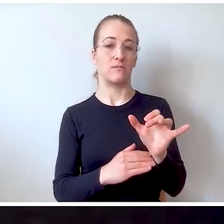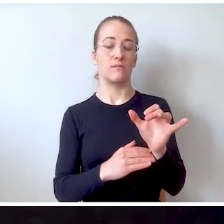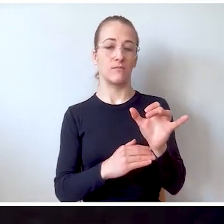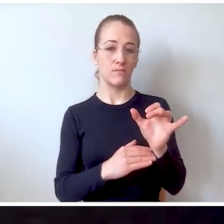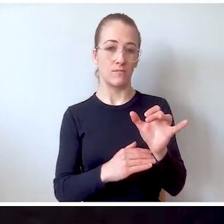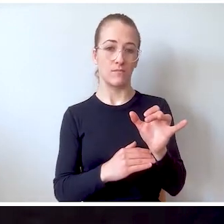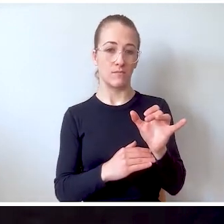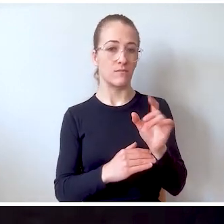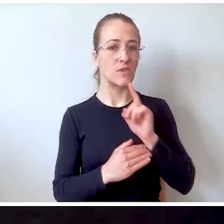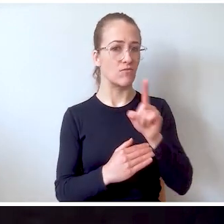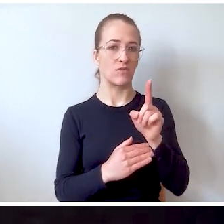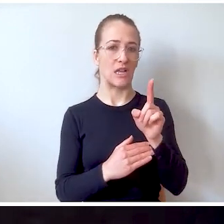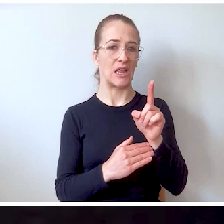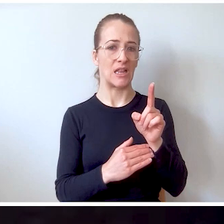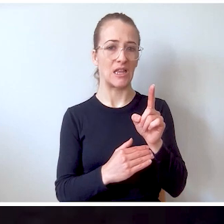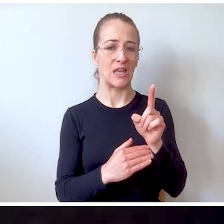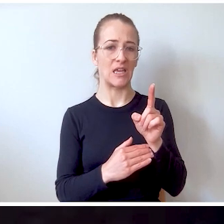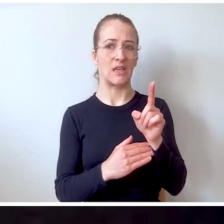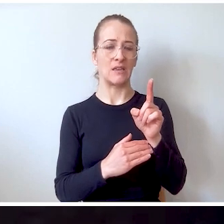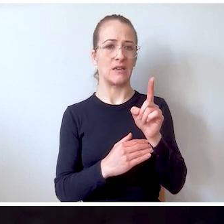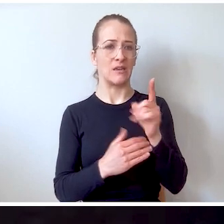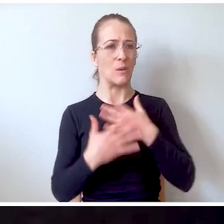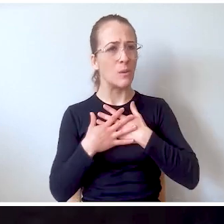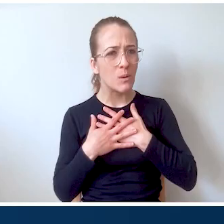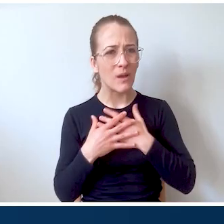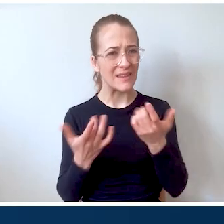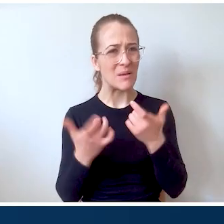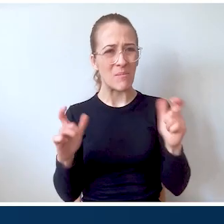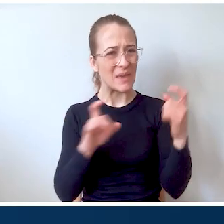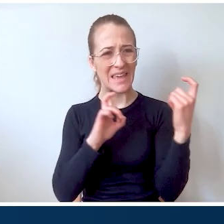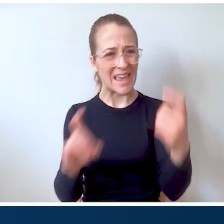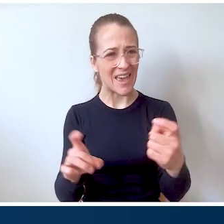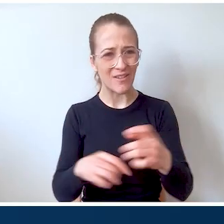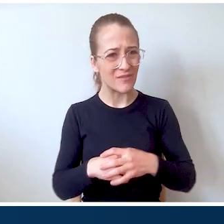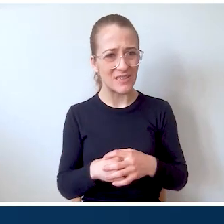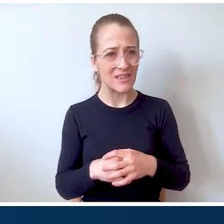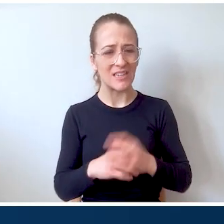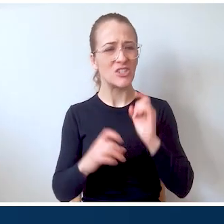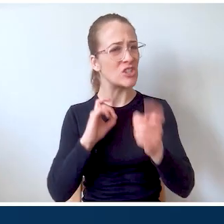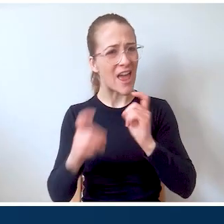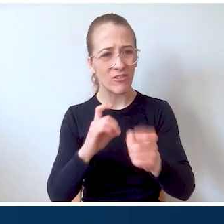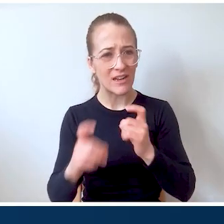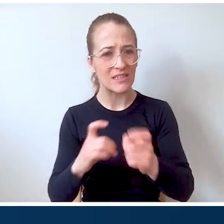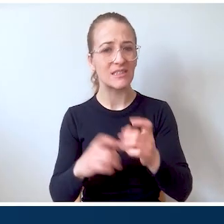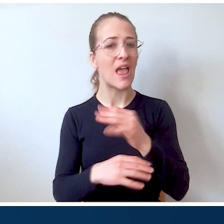is so truly selfless. And really, I mean, I really feel speechless